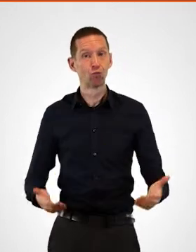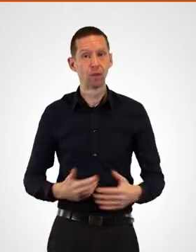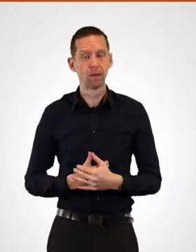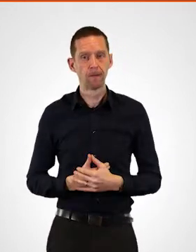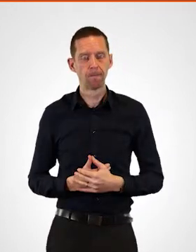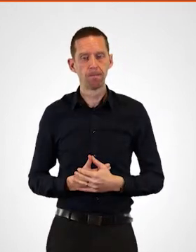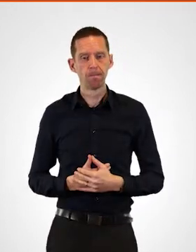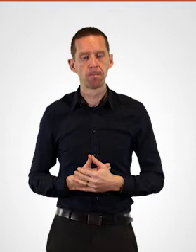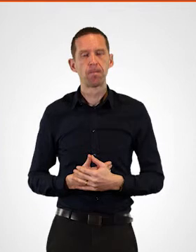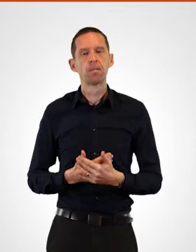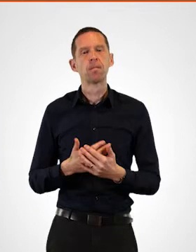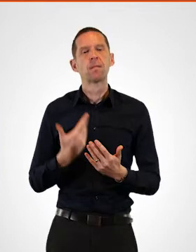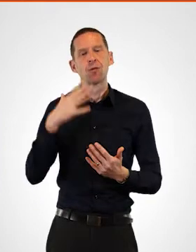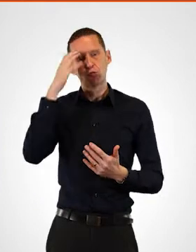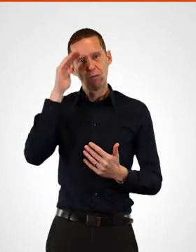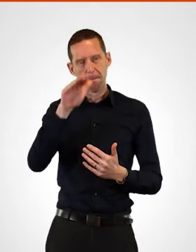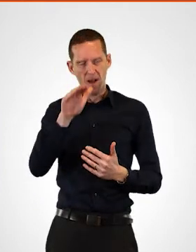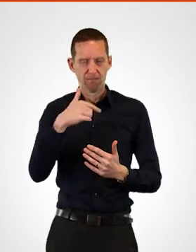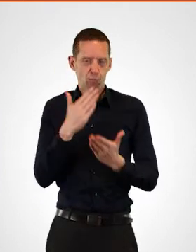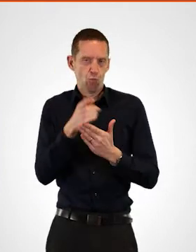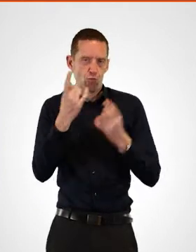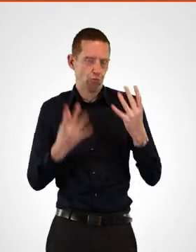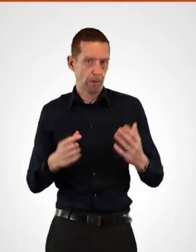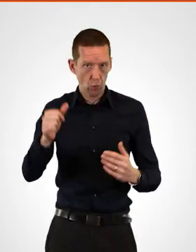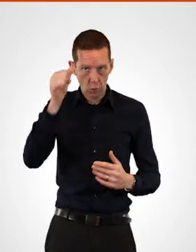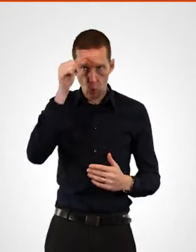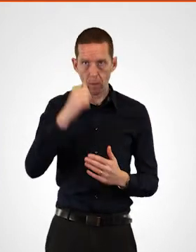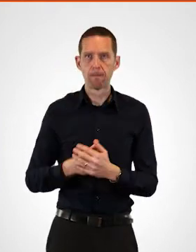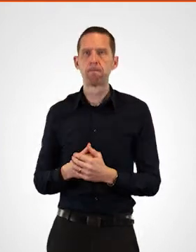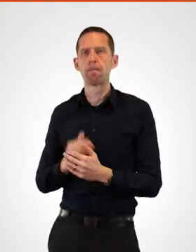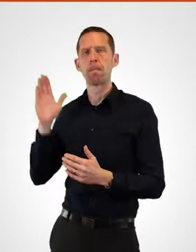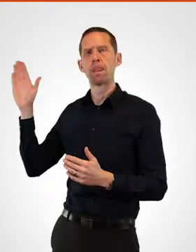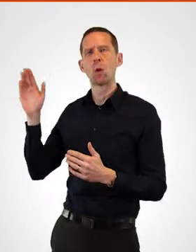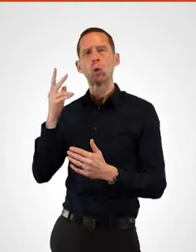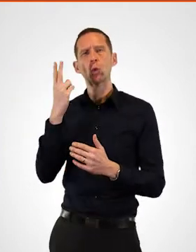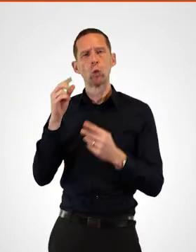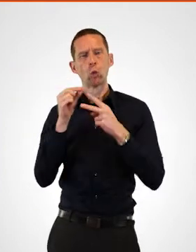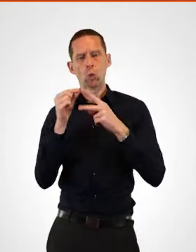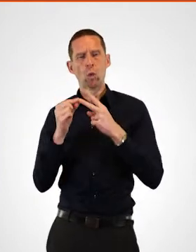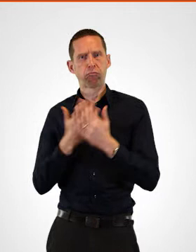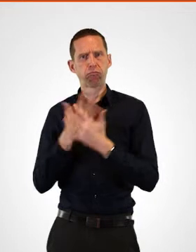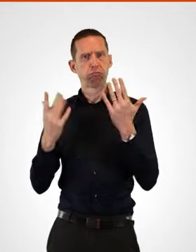Now, just to remind you, though I'm sure you don't need reminding, there are two really important things that have been happening